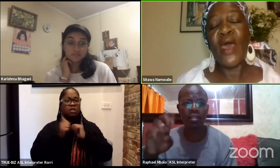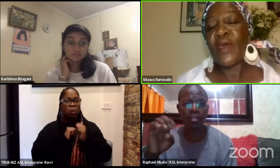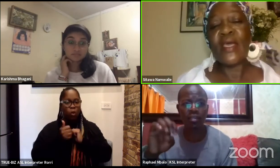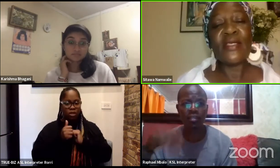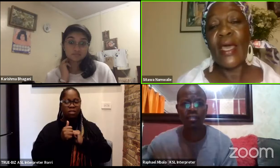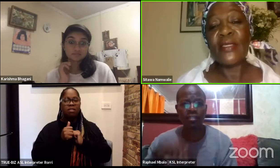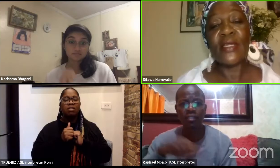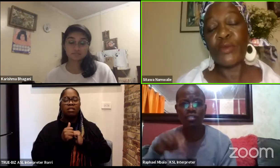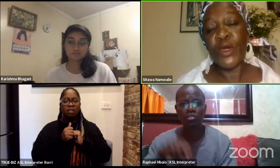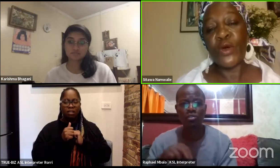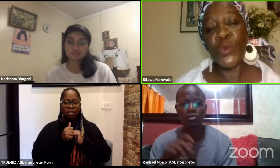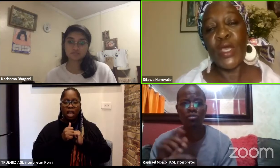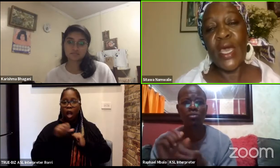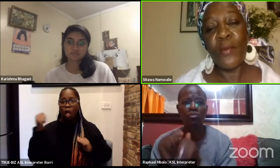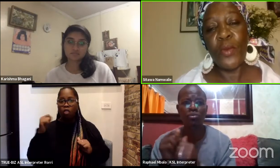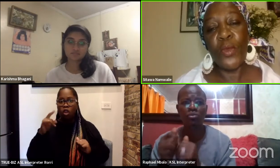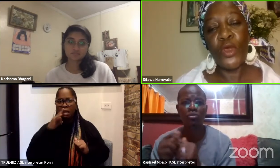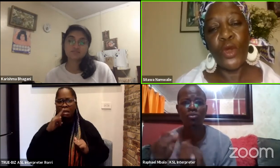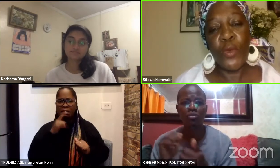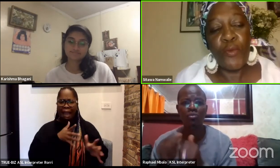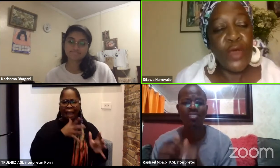and the other kids hated us because we were